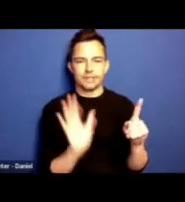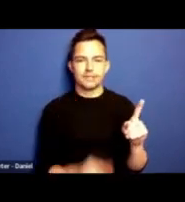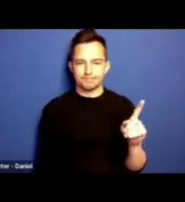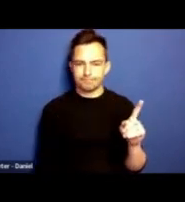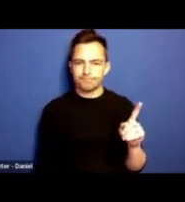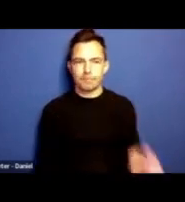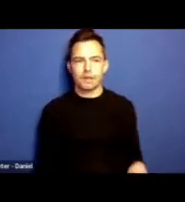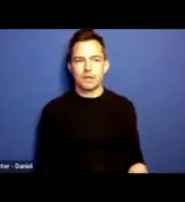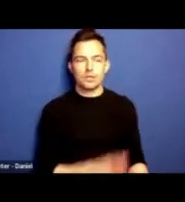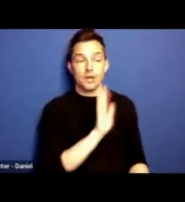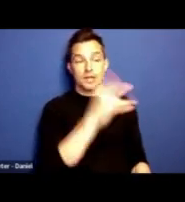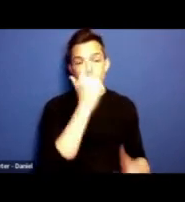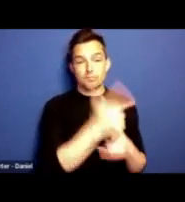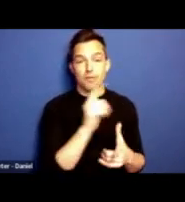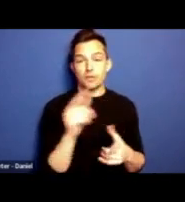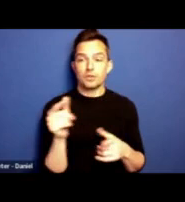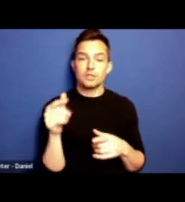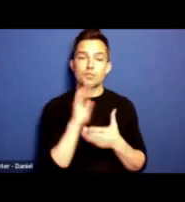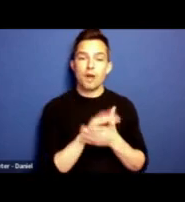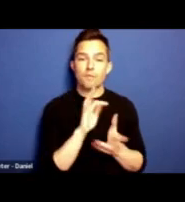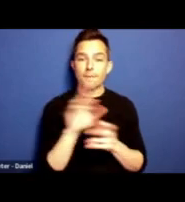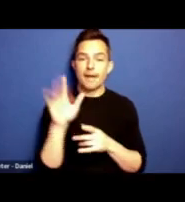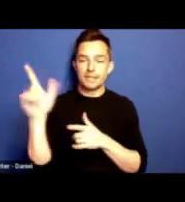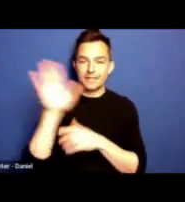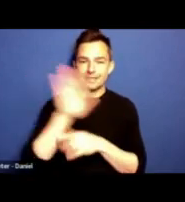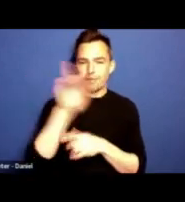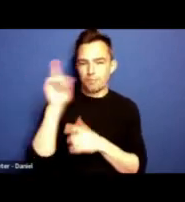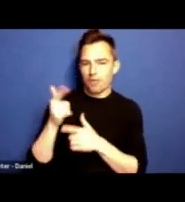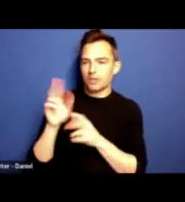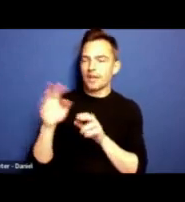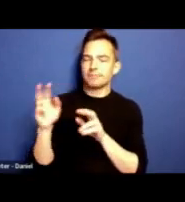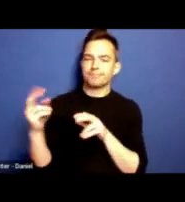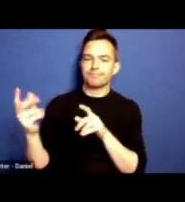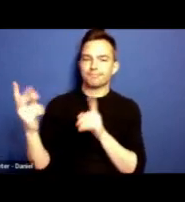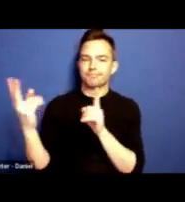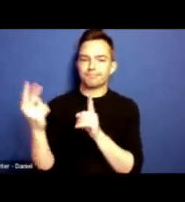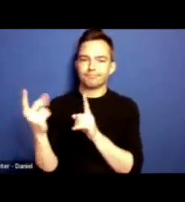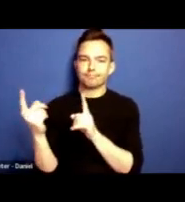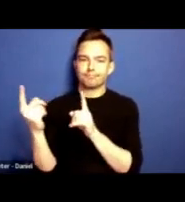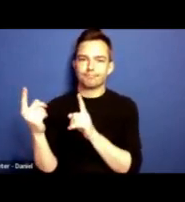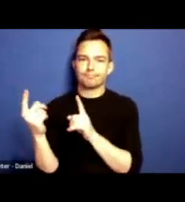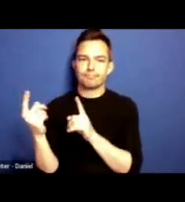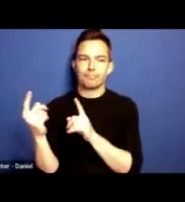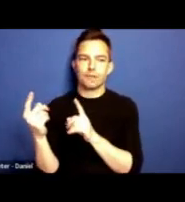his brother, he went back his wife and him went back to his brother and said, Great, yeah, can I sweep for you when I can?